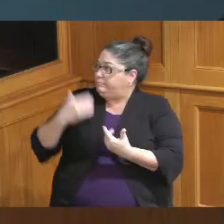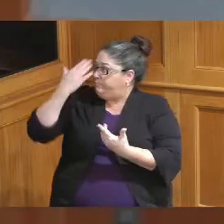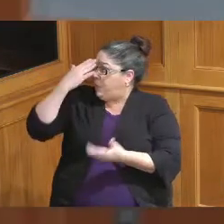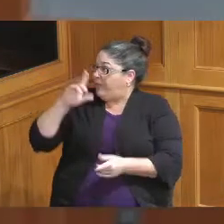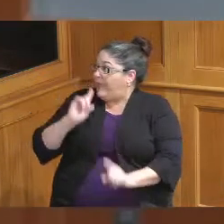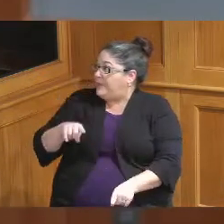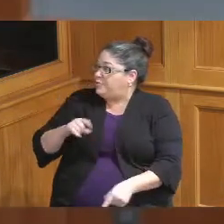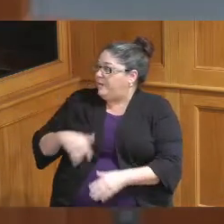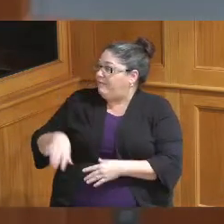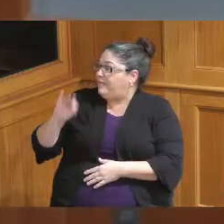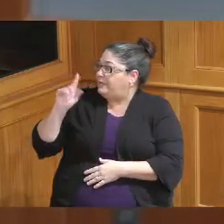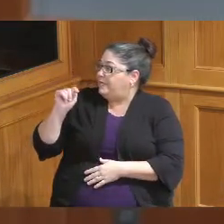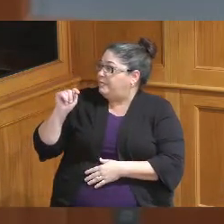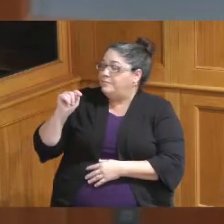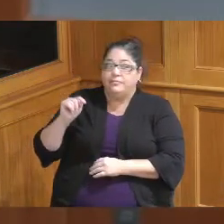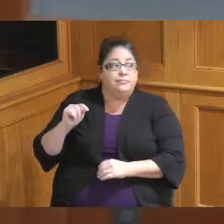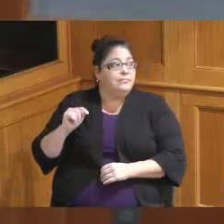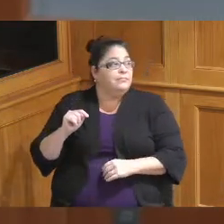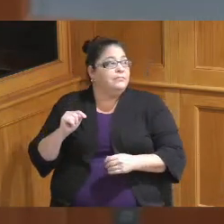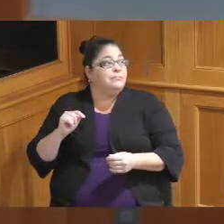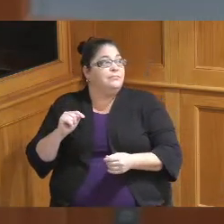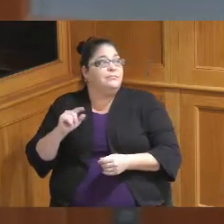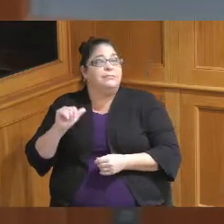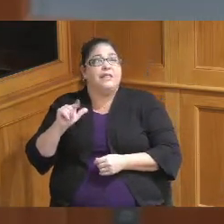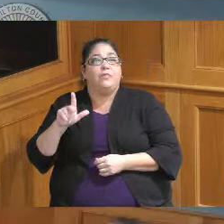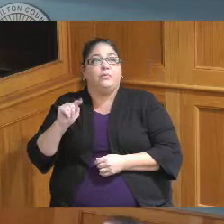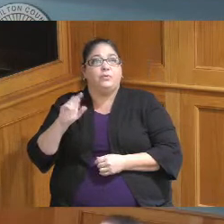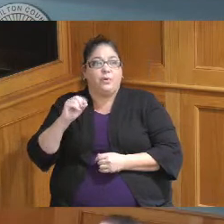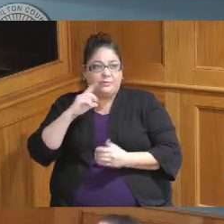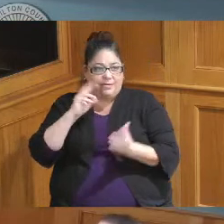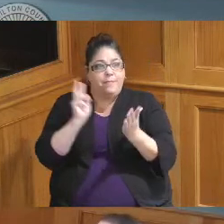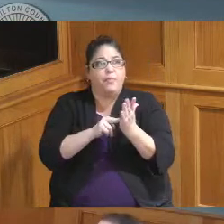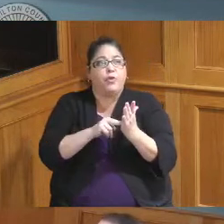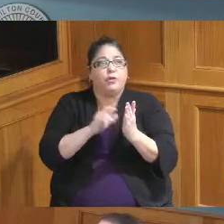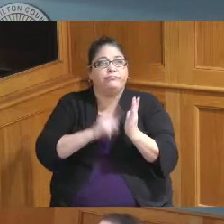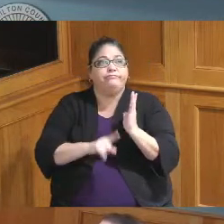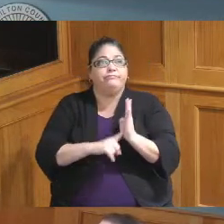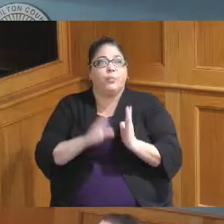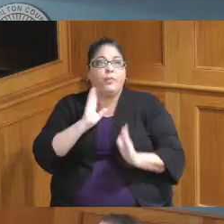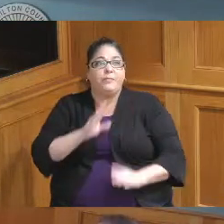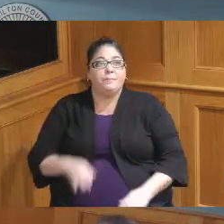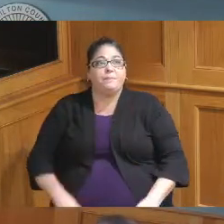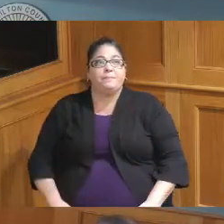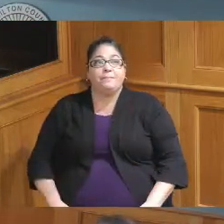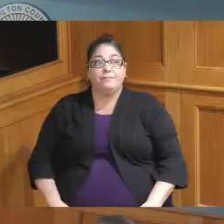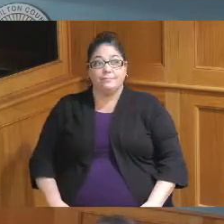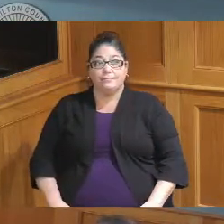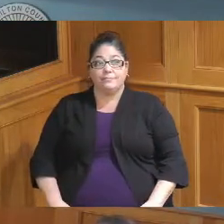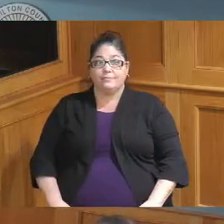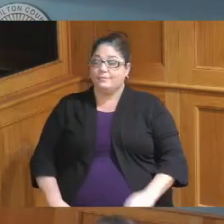find out okay oh you're looking into it okay okay all right I'll open up Vice President D